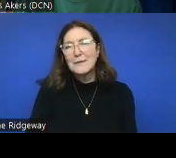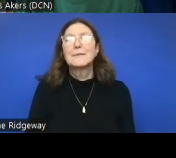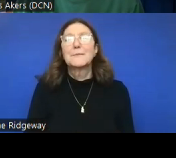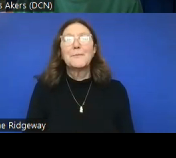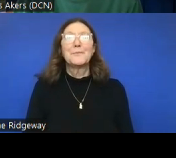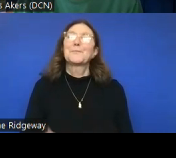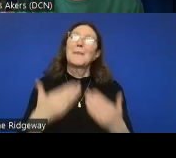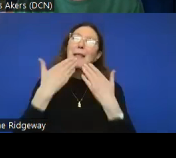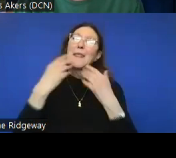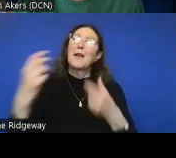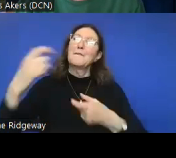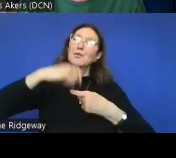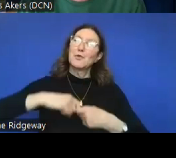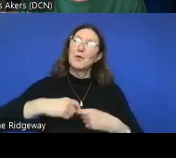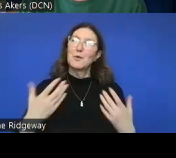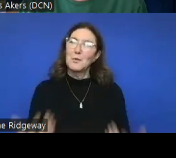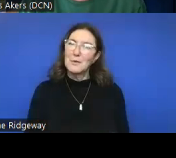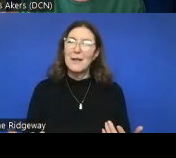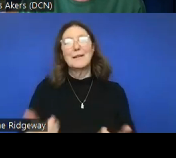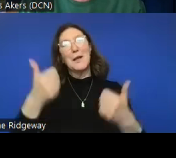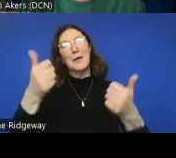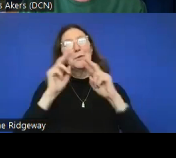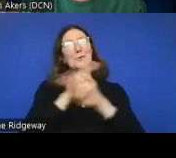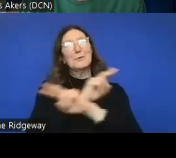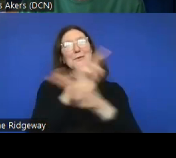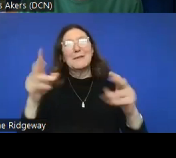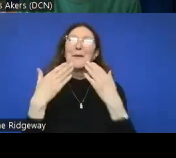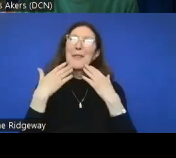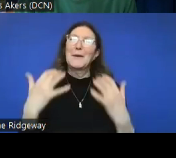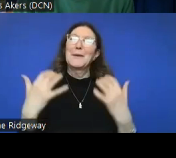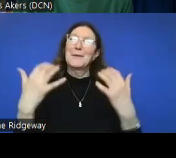and thanks for being such great audiences. Thank you.